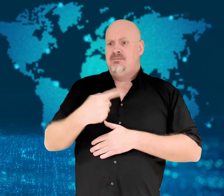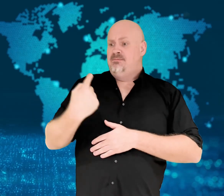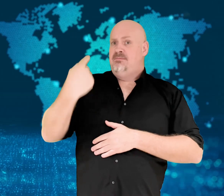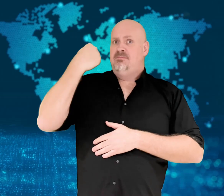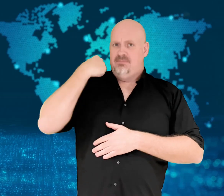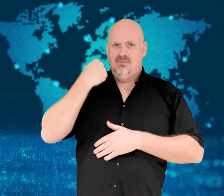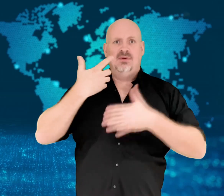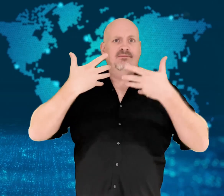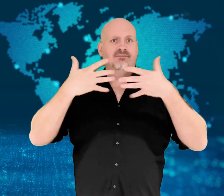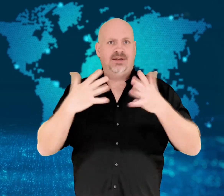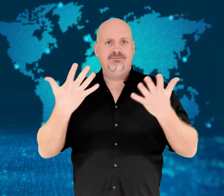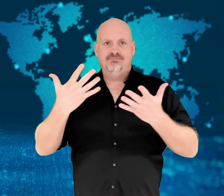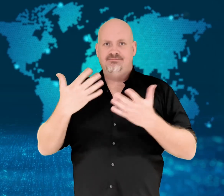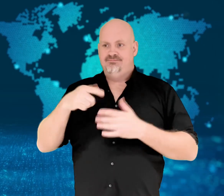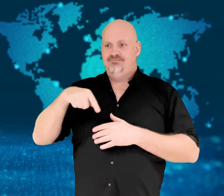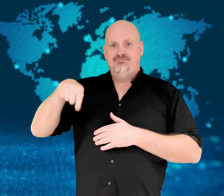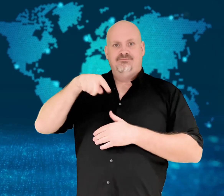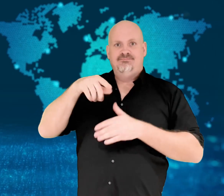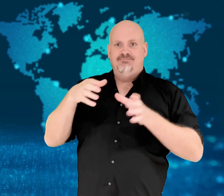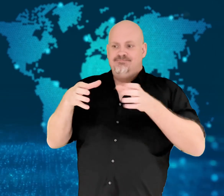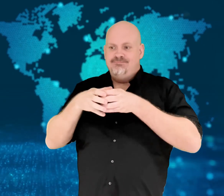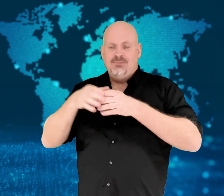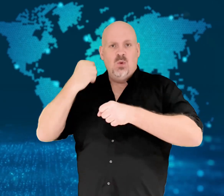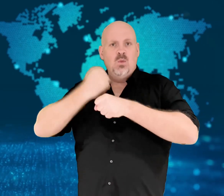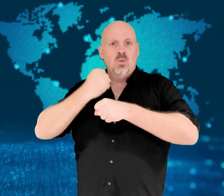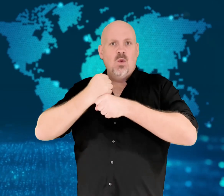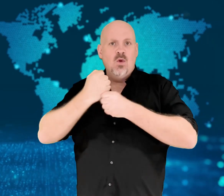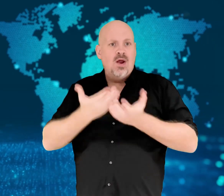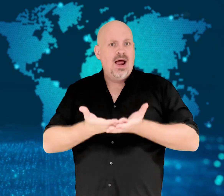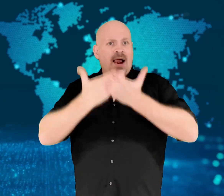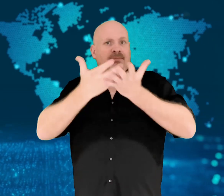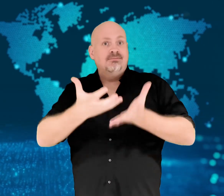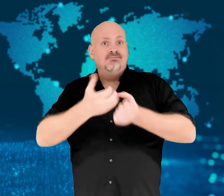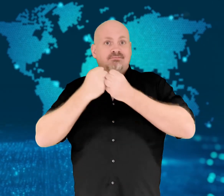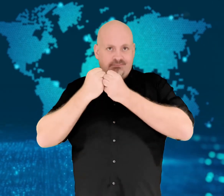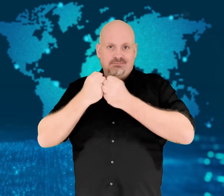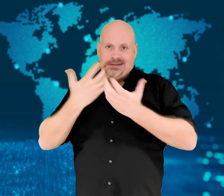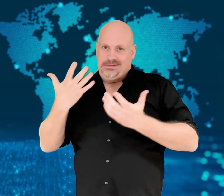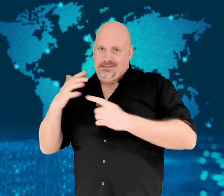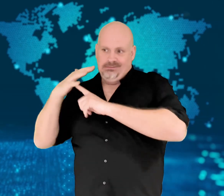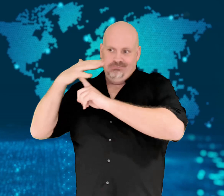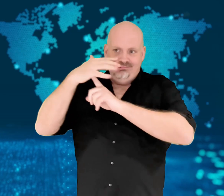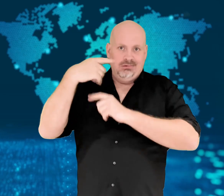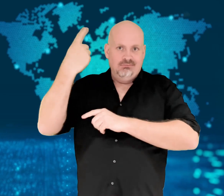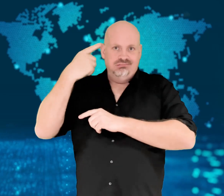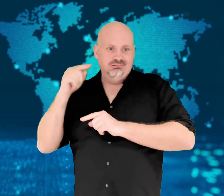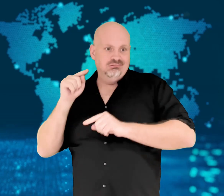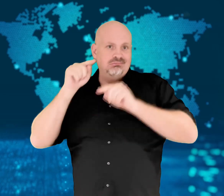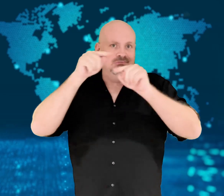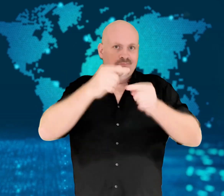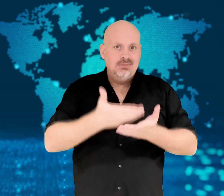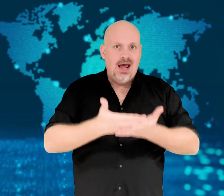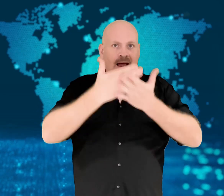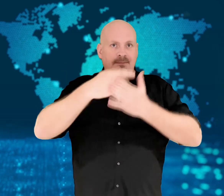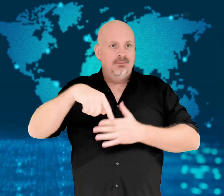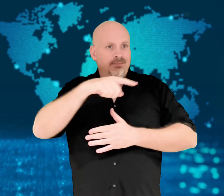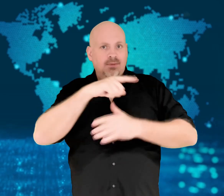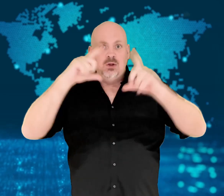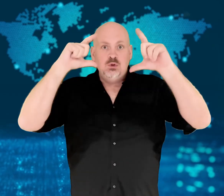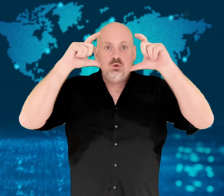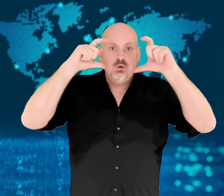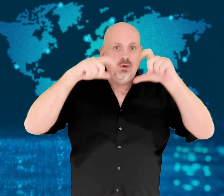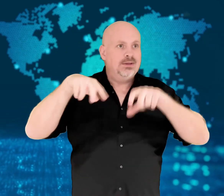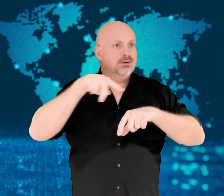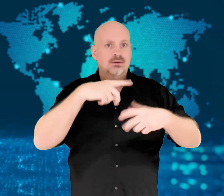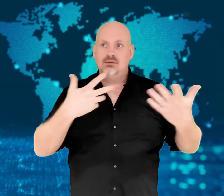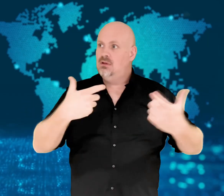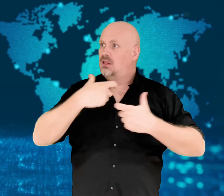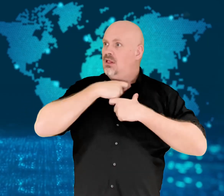A month ago, rescue teams airlifted tourists from the site after they had